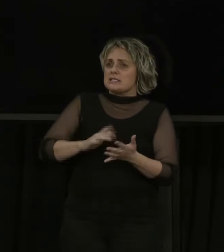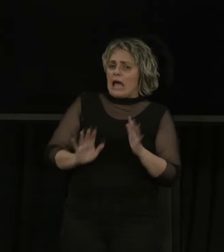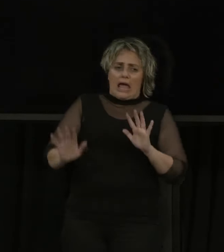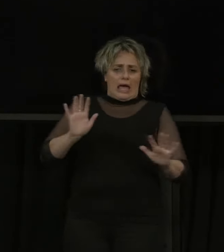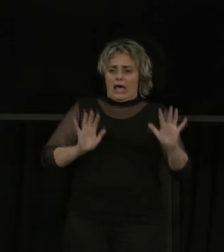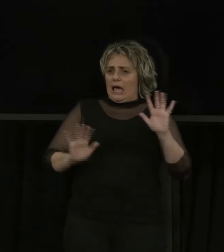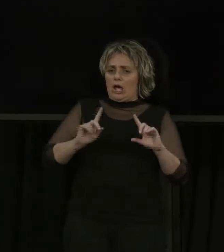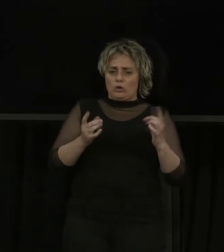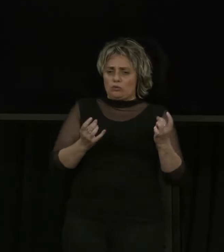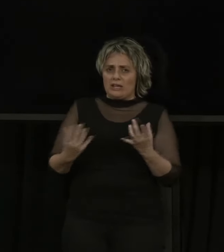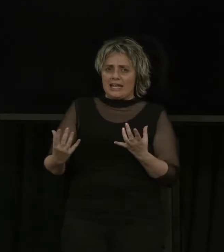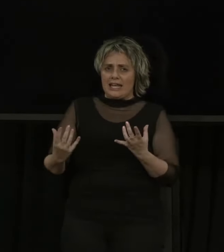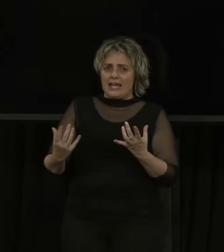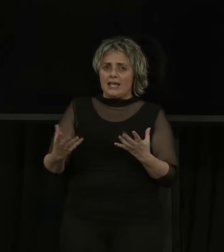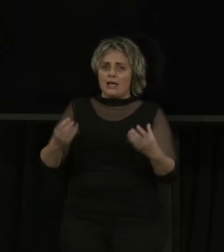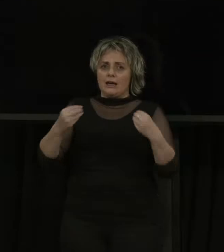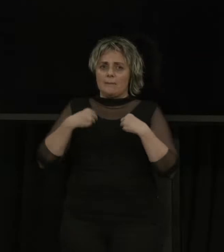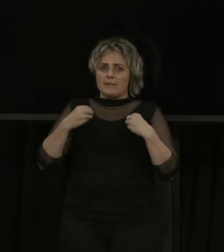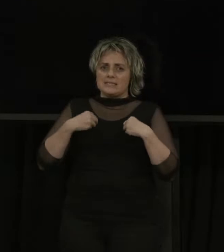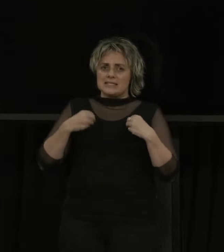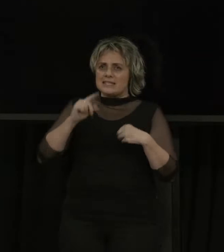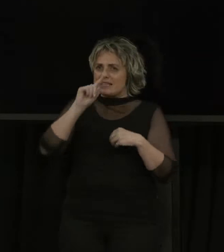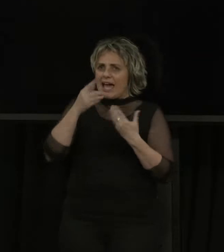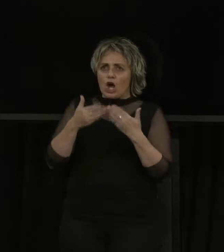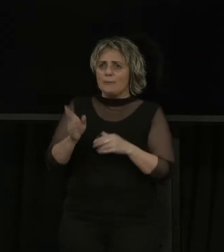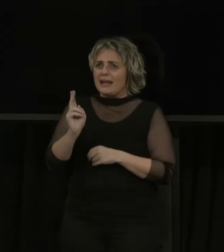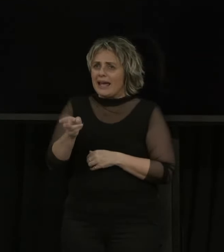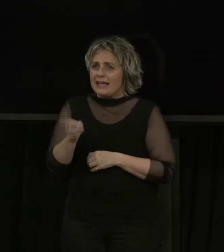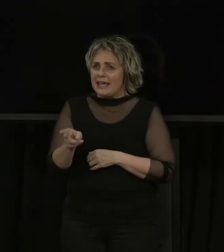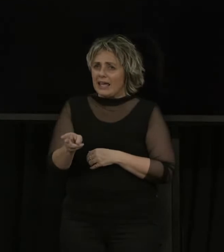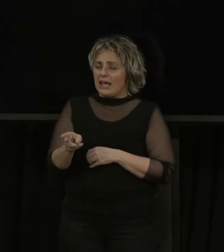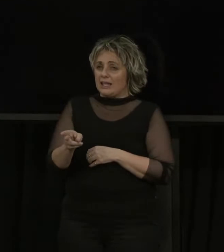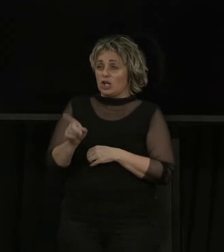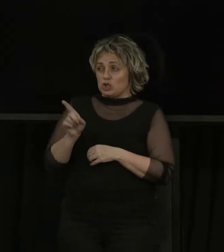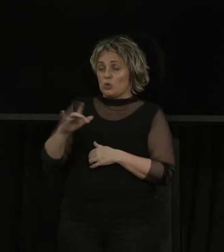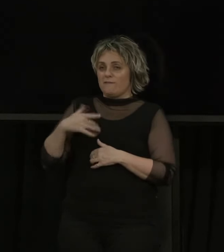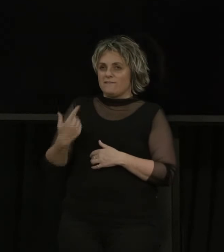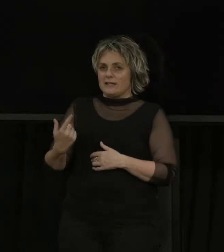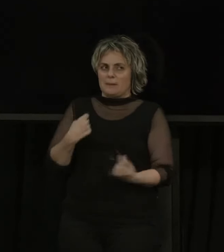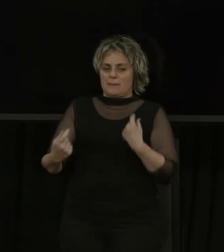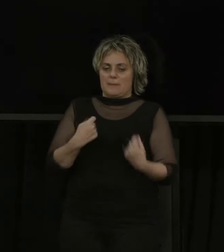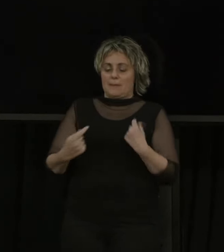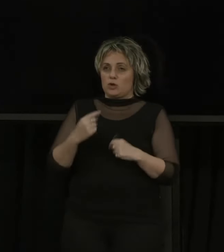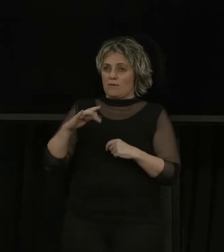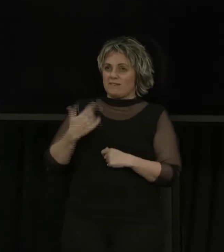least, criticism it leaves vulnerable communities exposed, on the other side is criticism that businesses can't get back